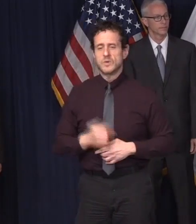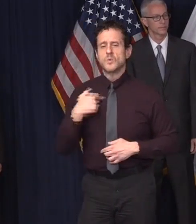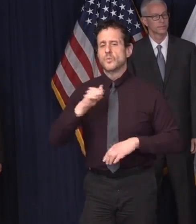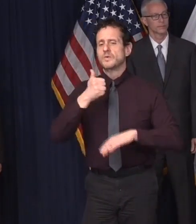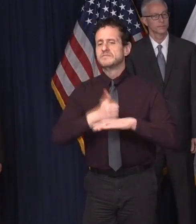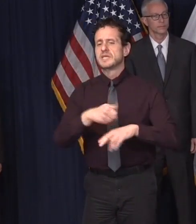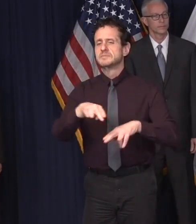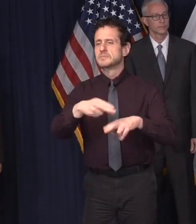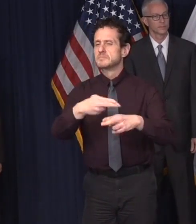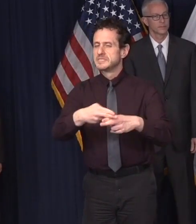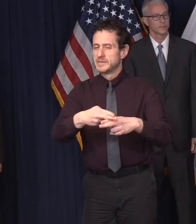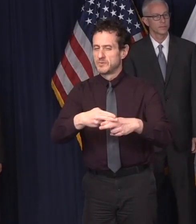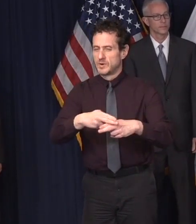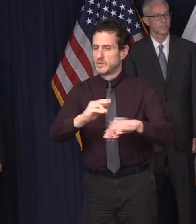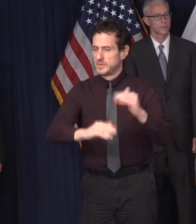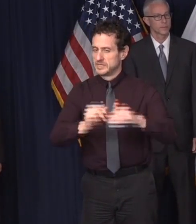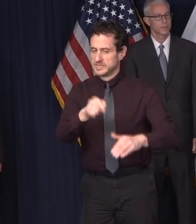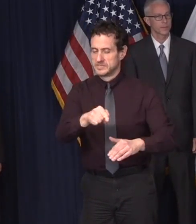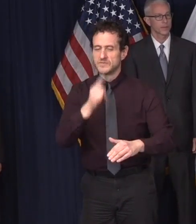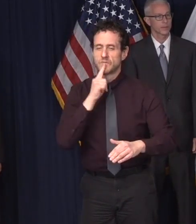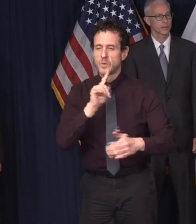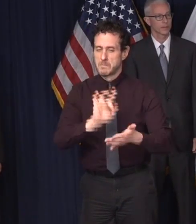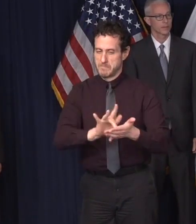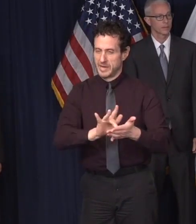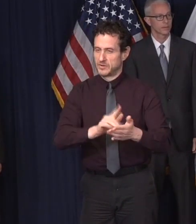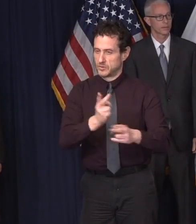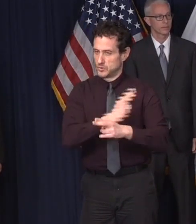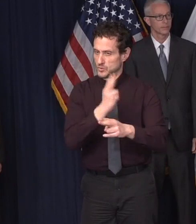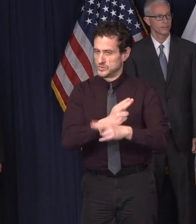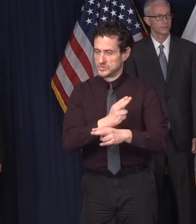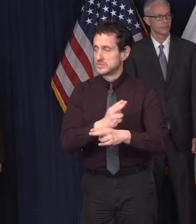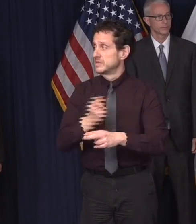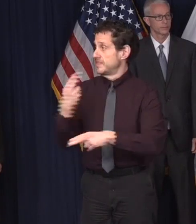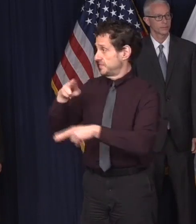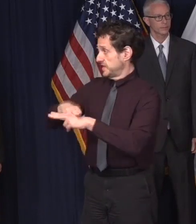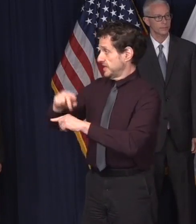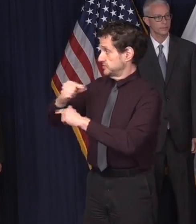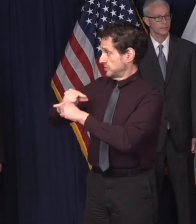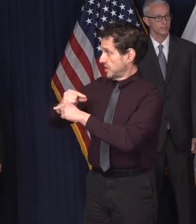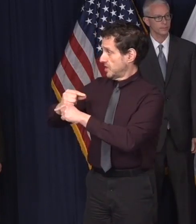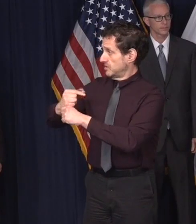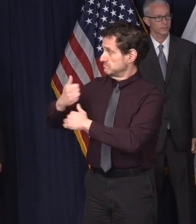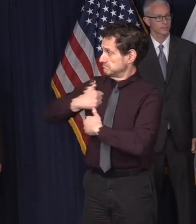CONTAIN THE VIRUS SPREAD IN THE DEPARTMENT OF CORRECTS FACILITIES, INCLUDING STANDING